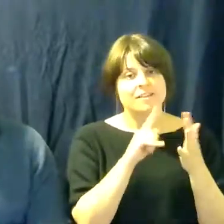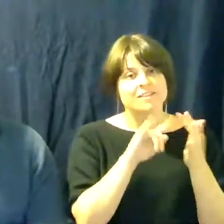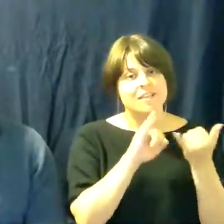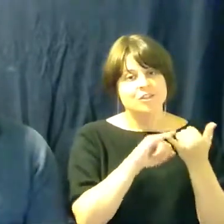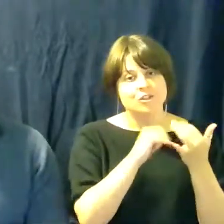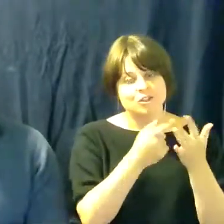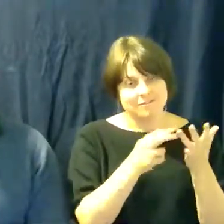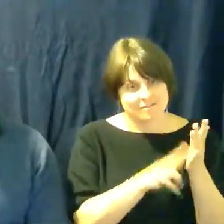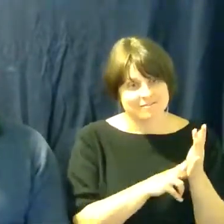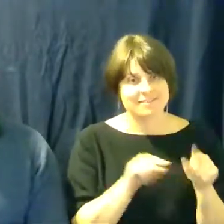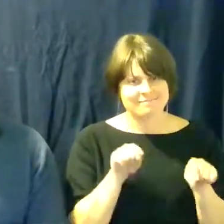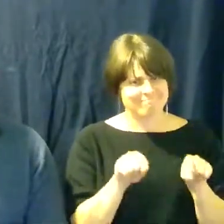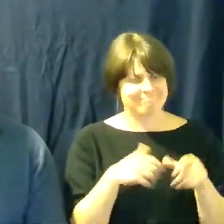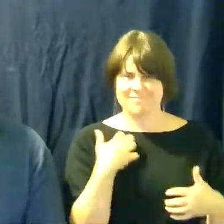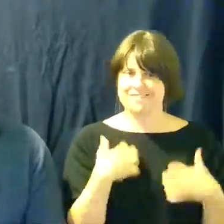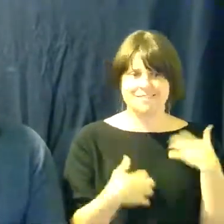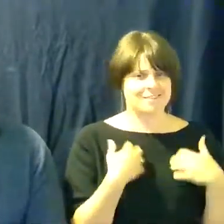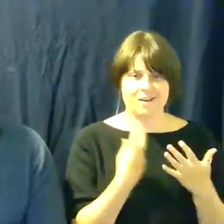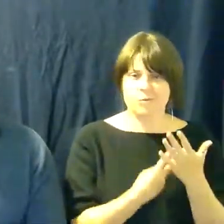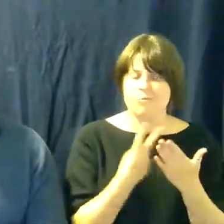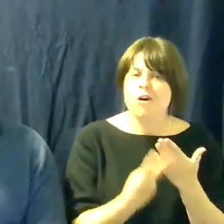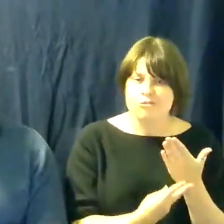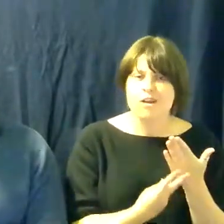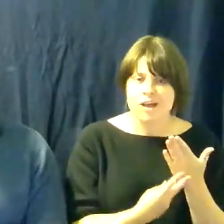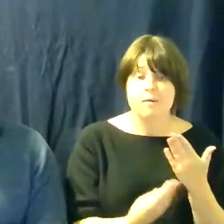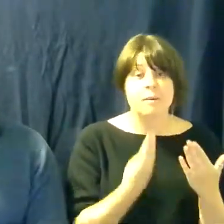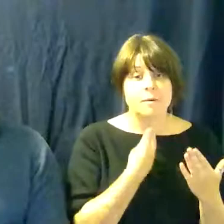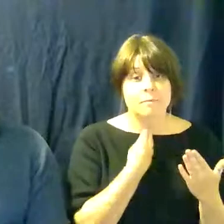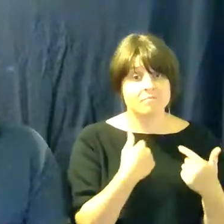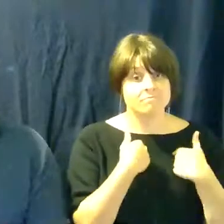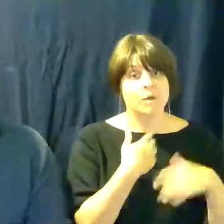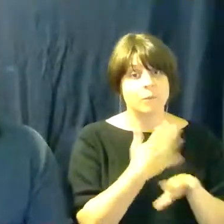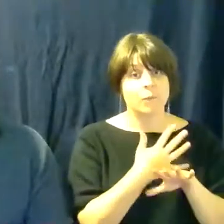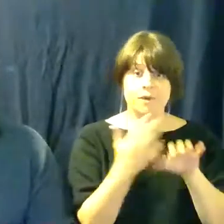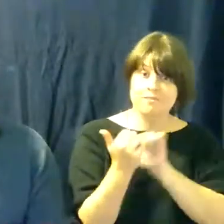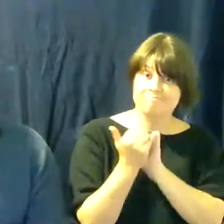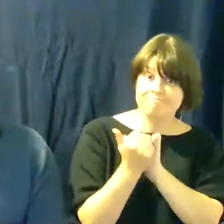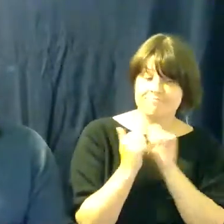Hello. Thank you, Meredith, for the introduction